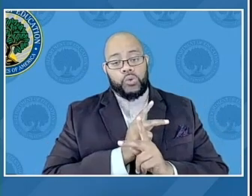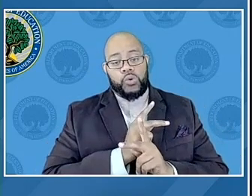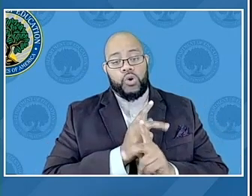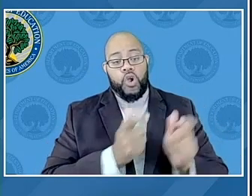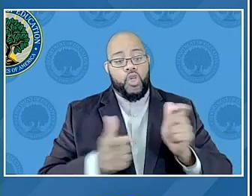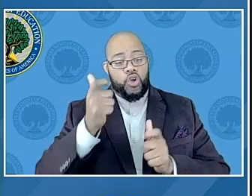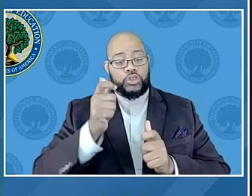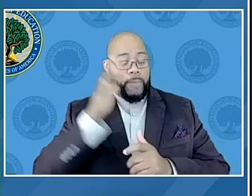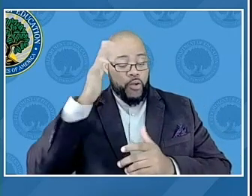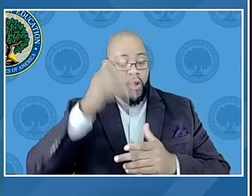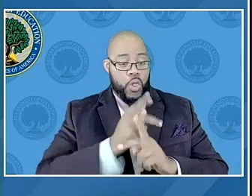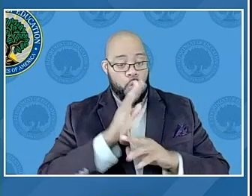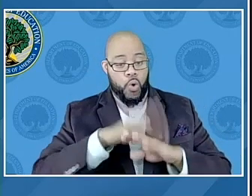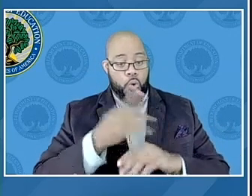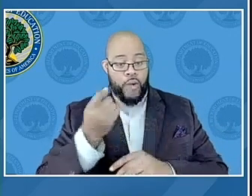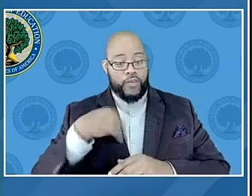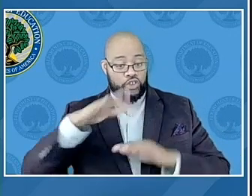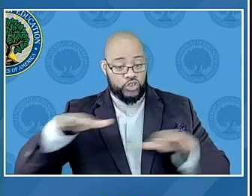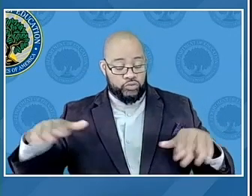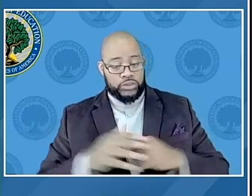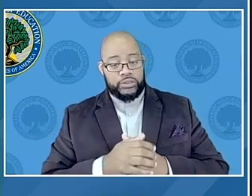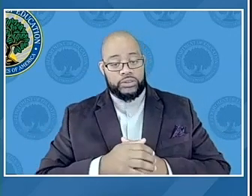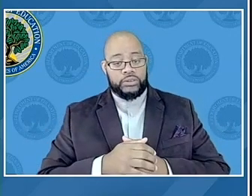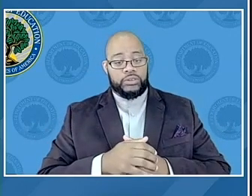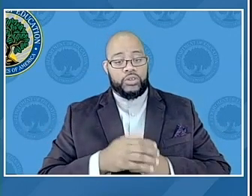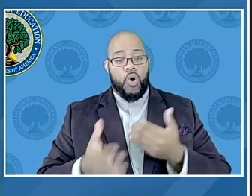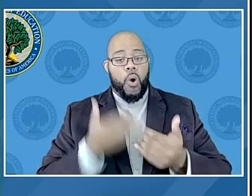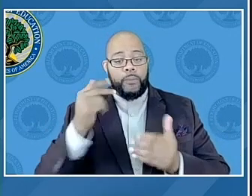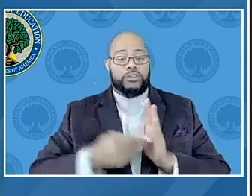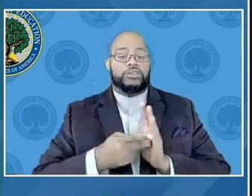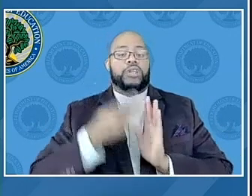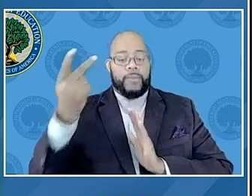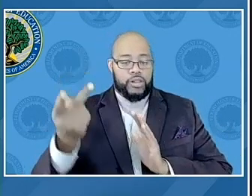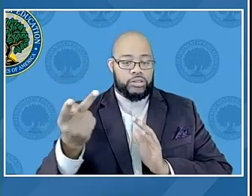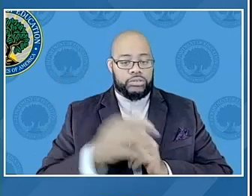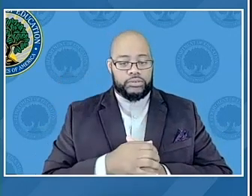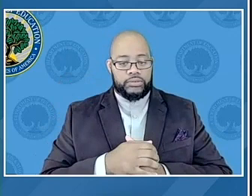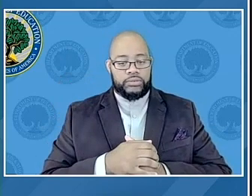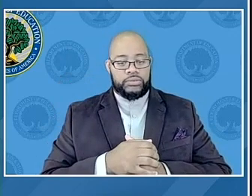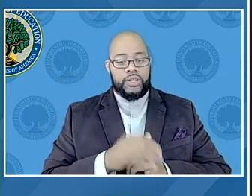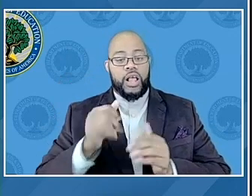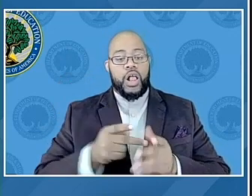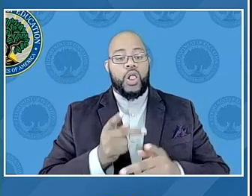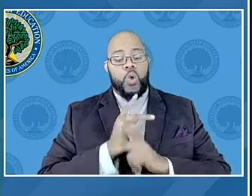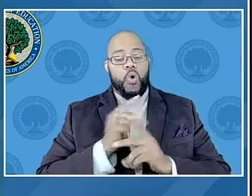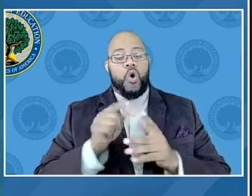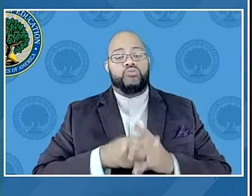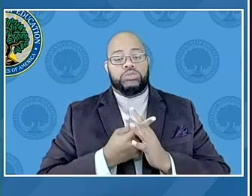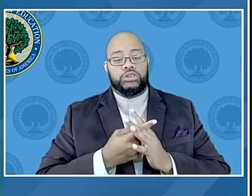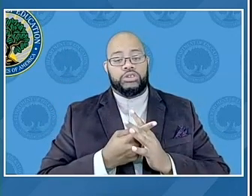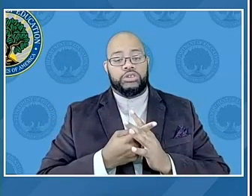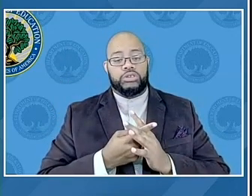on one of our children has almost doubled. That loan was originally around 60,000.